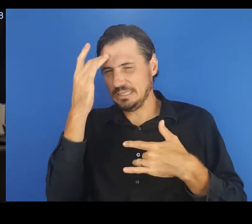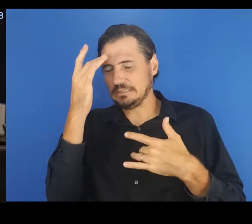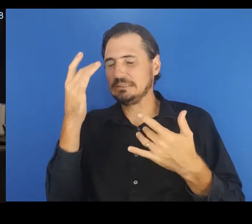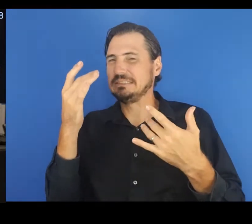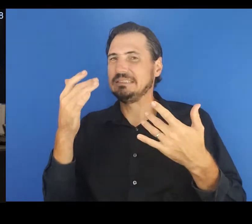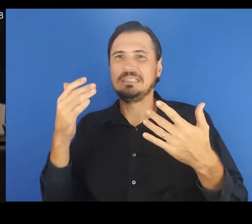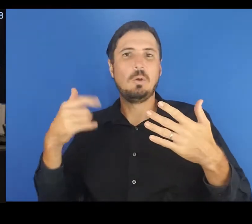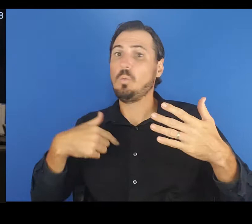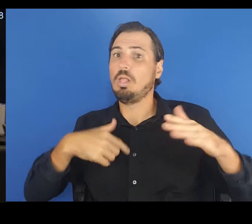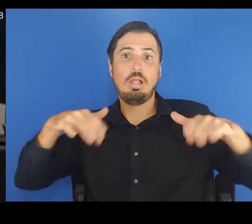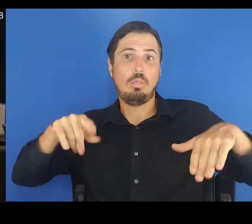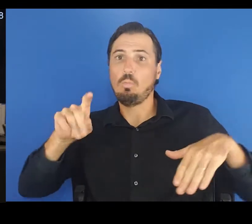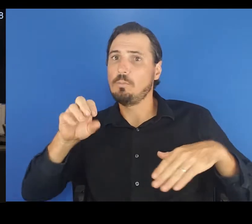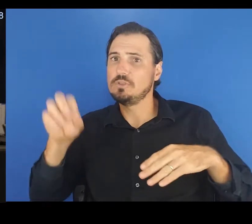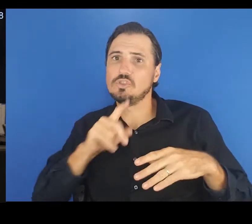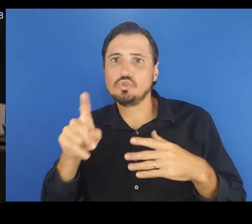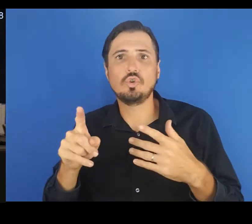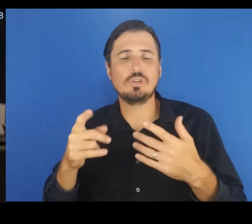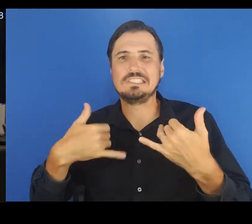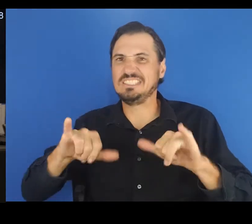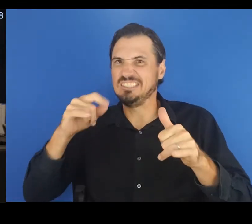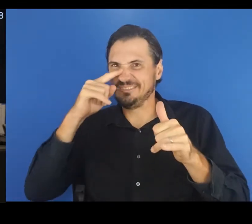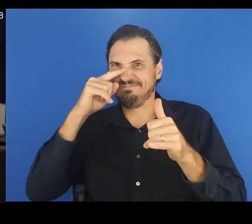Those two things are worrisome.